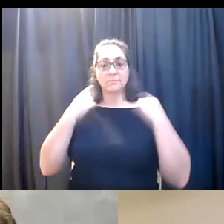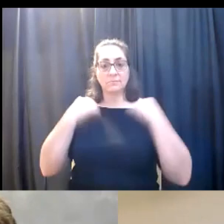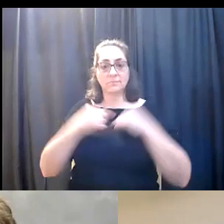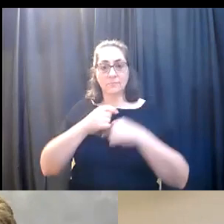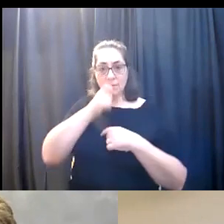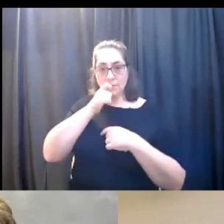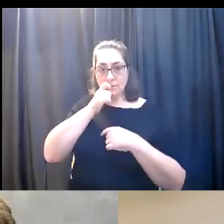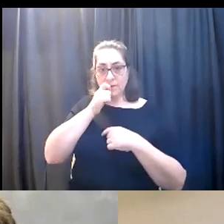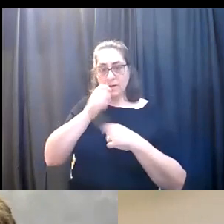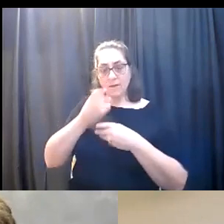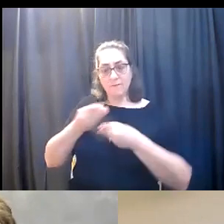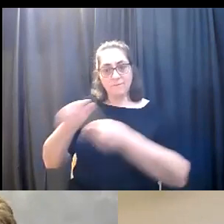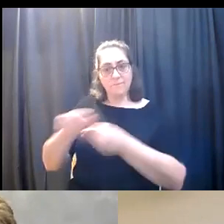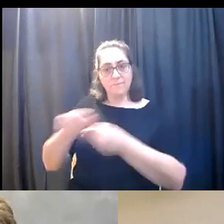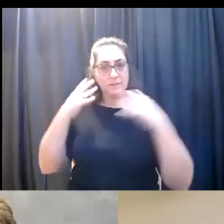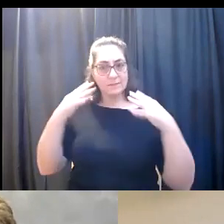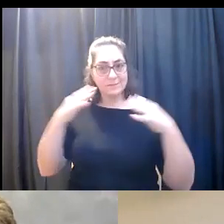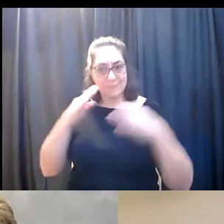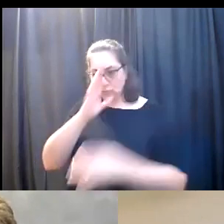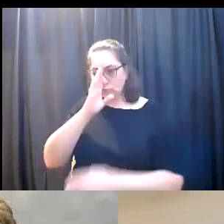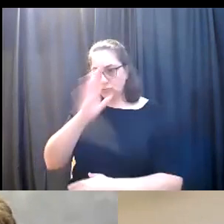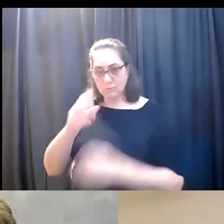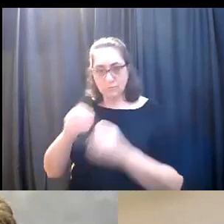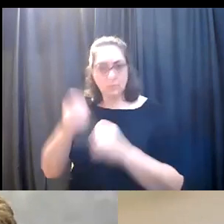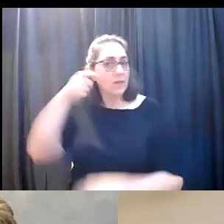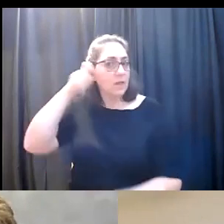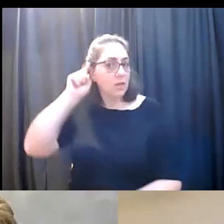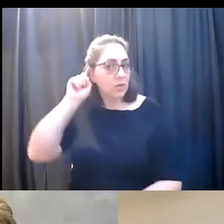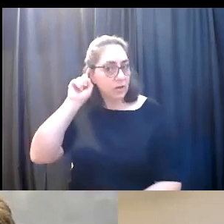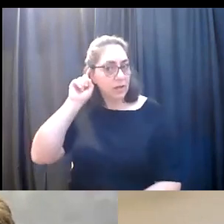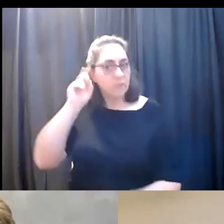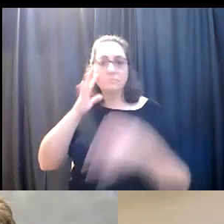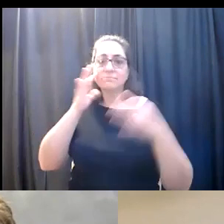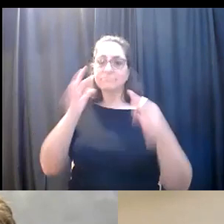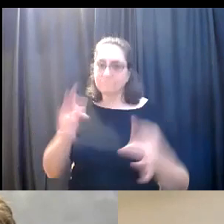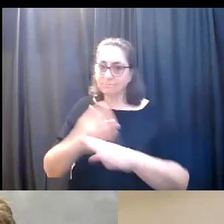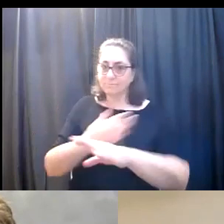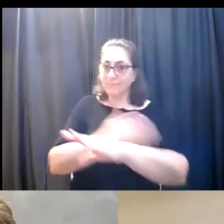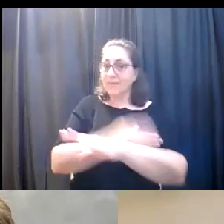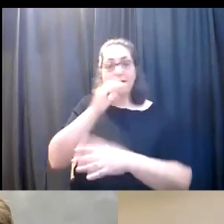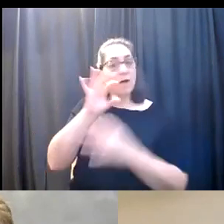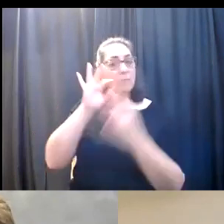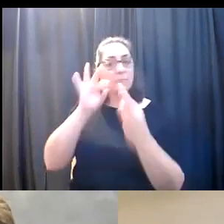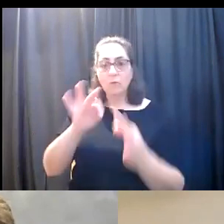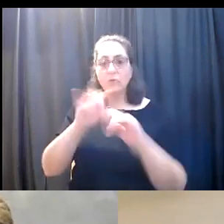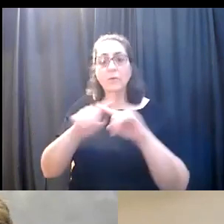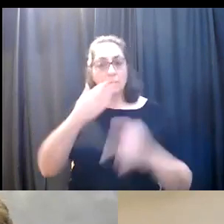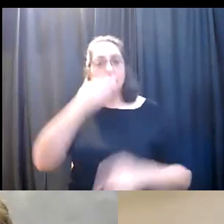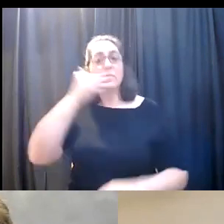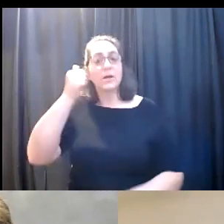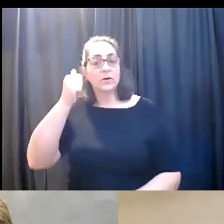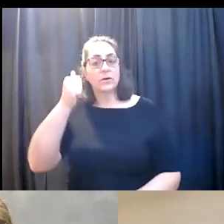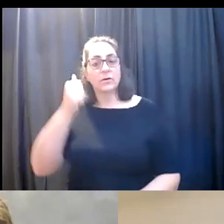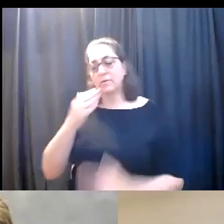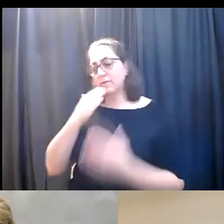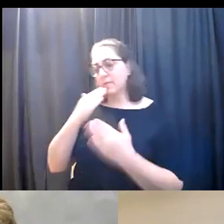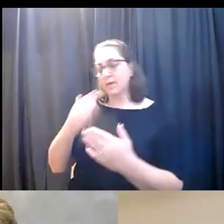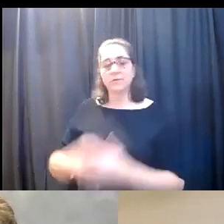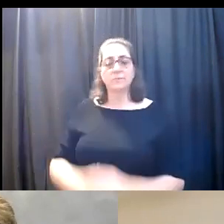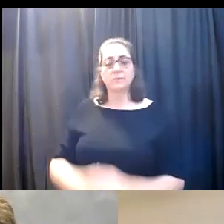that's called safe and clear. This one is called clear mask. A number of others, on the market,